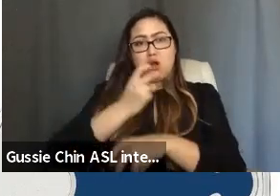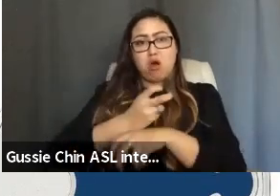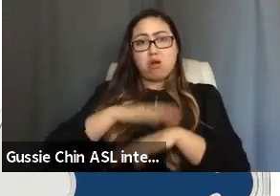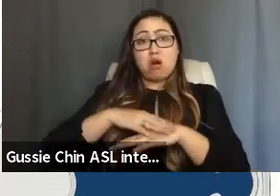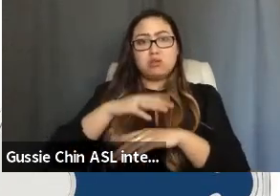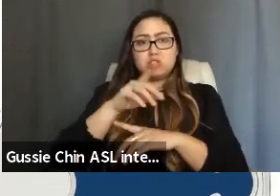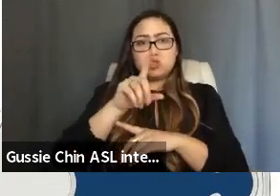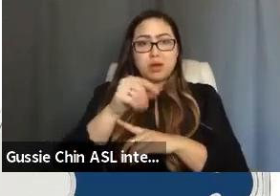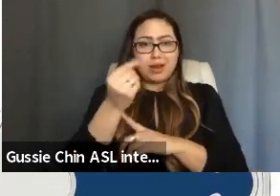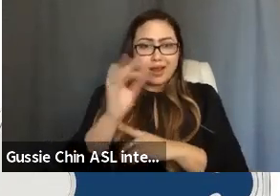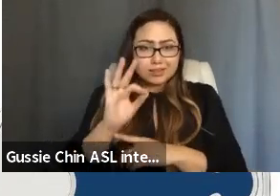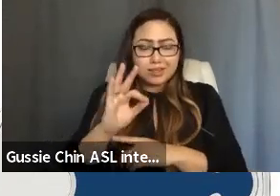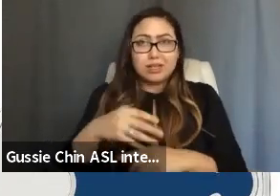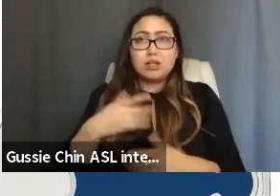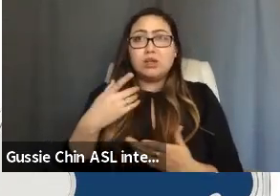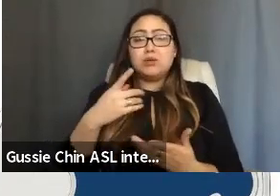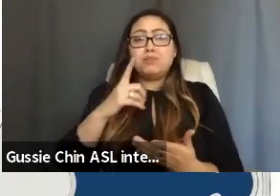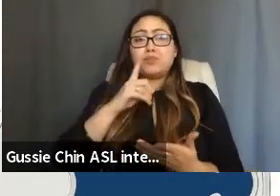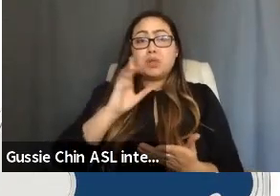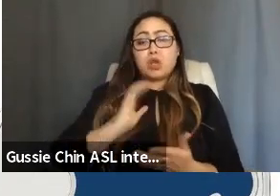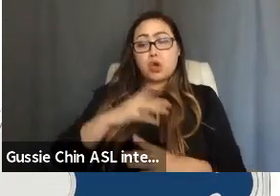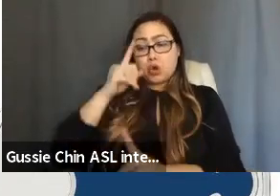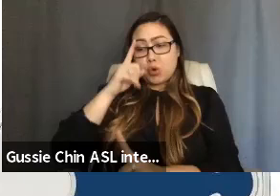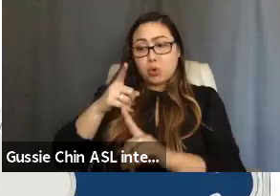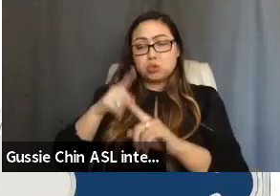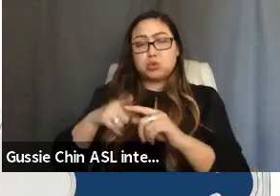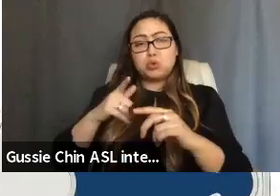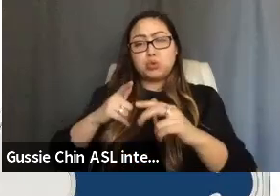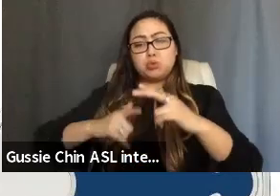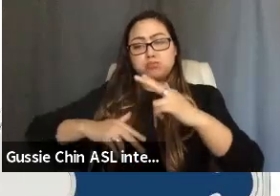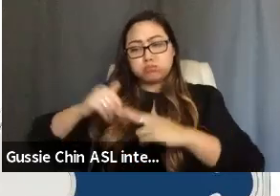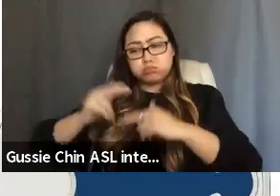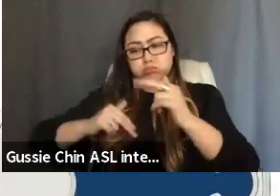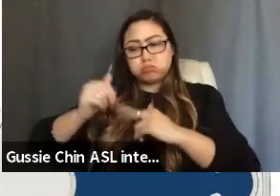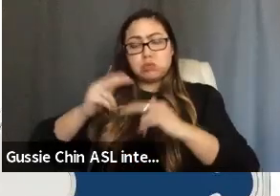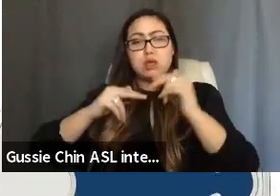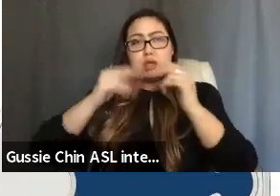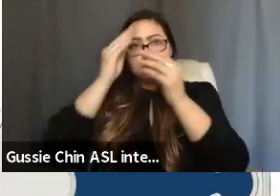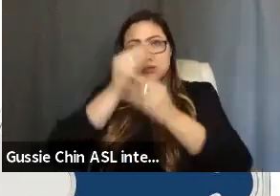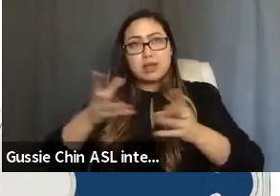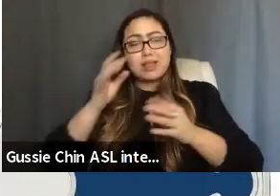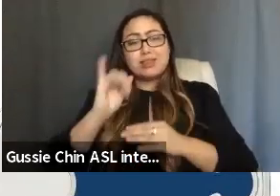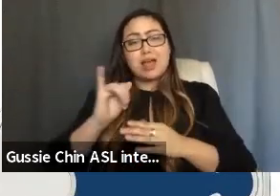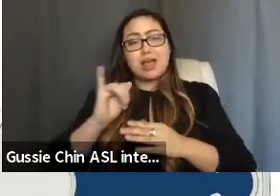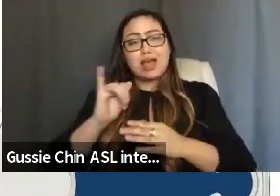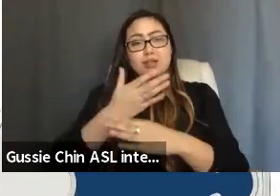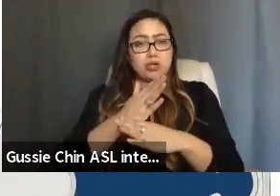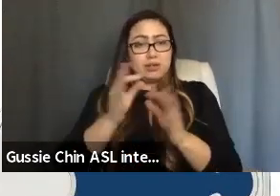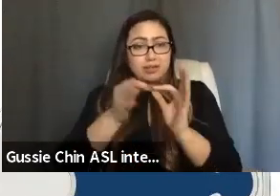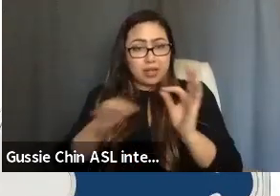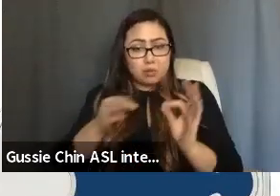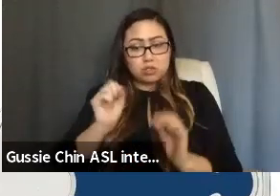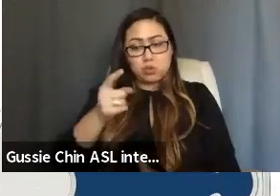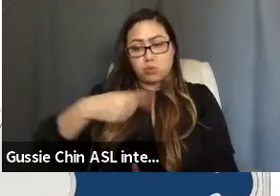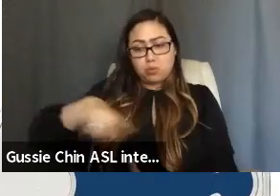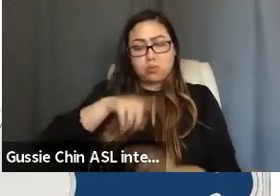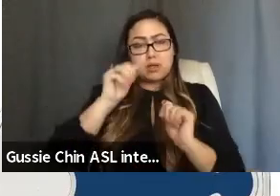which was to build up this shared language so that each of us could go back to our respective